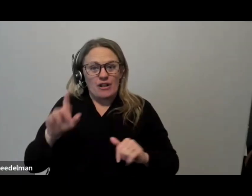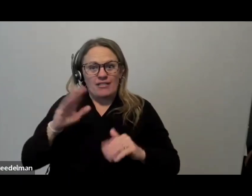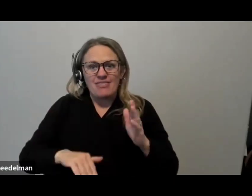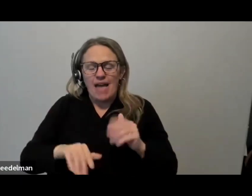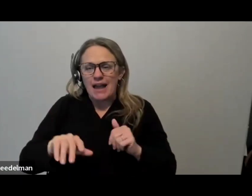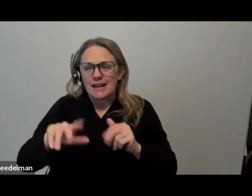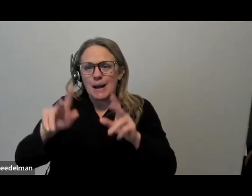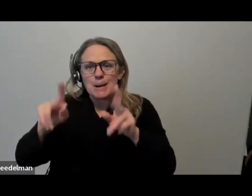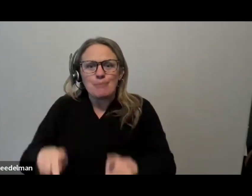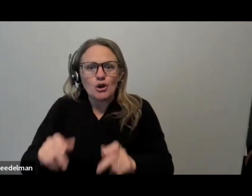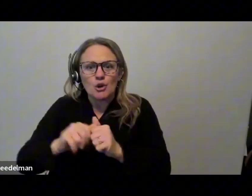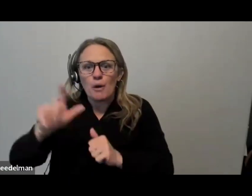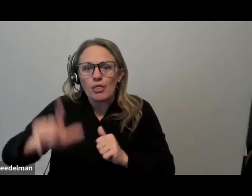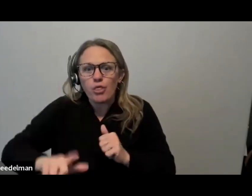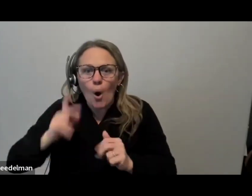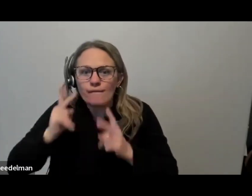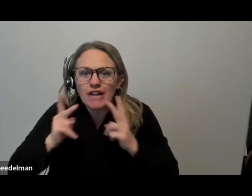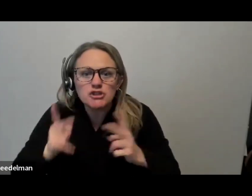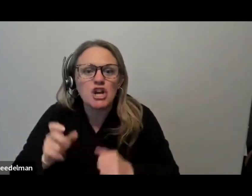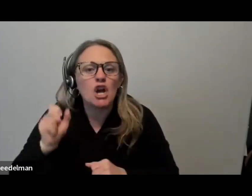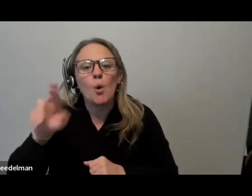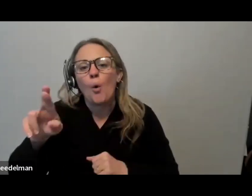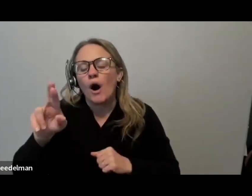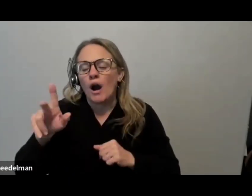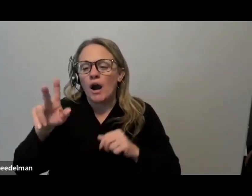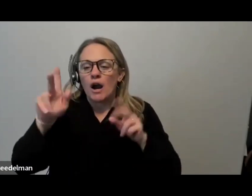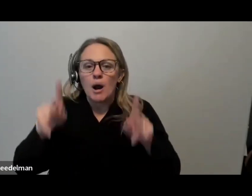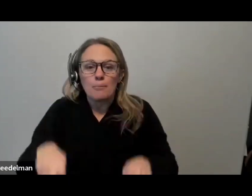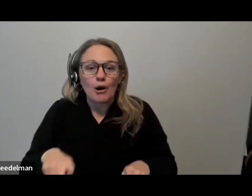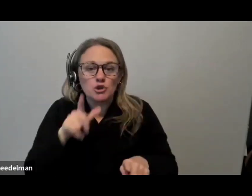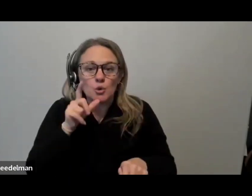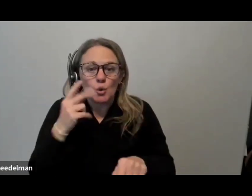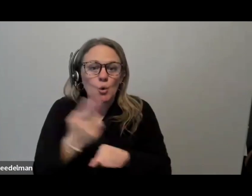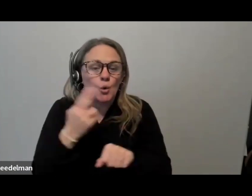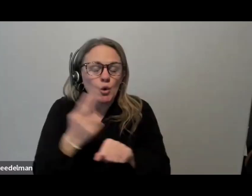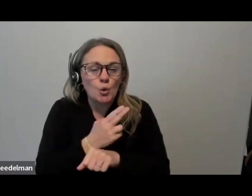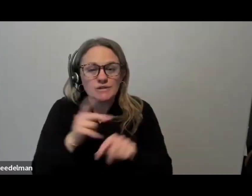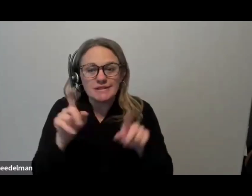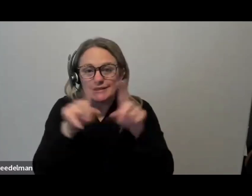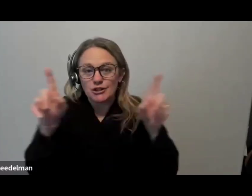or who has, who uses a screen magnification device most or like a tool most of the time.